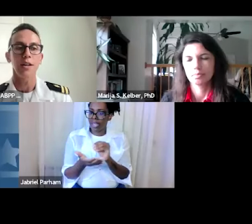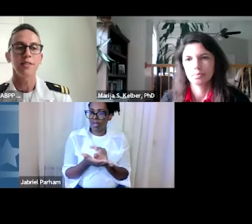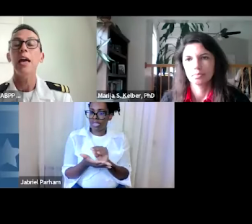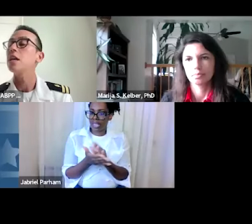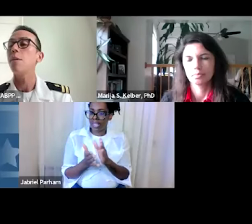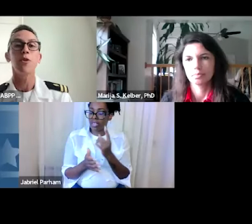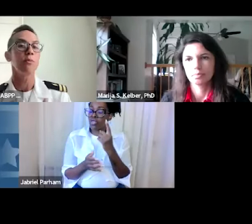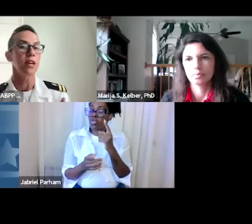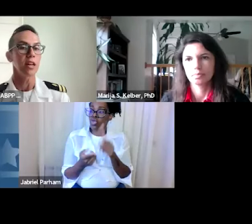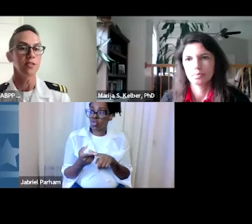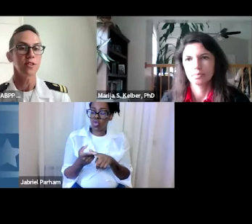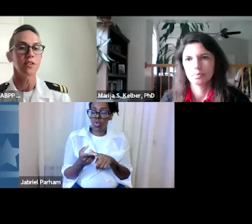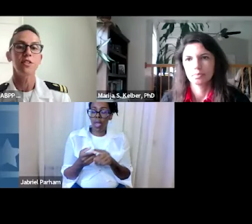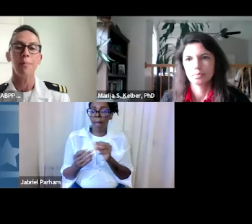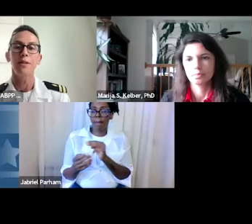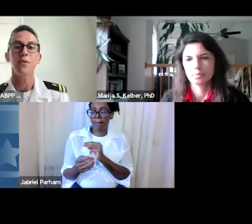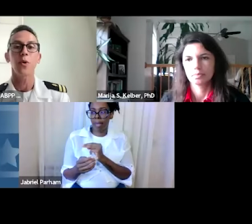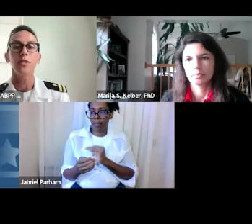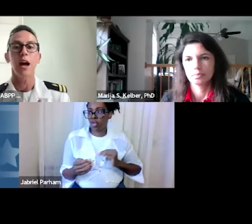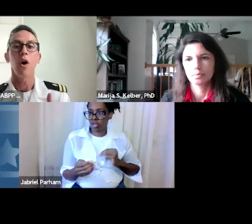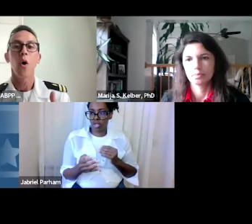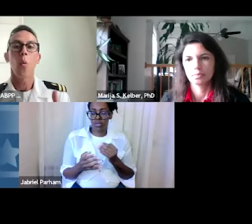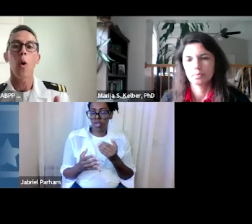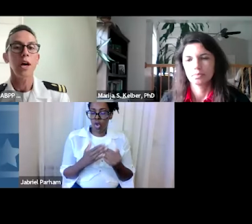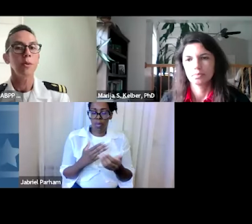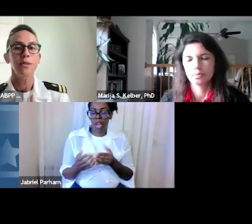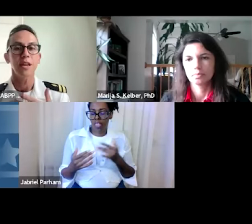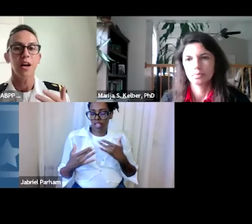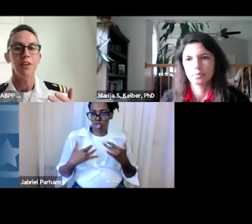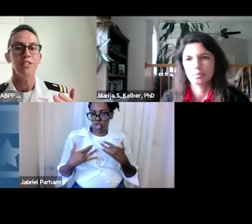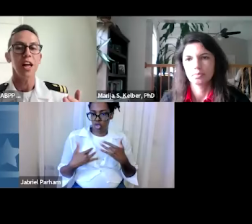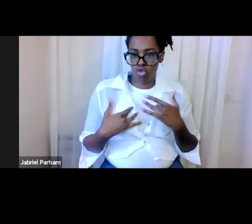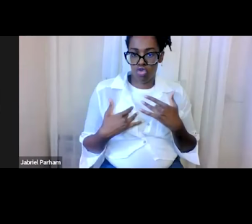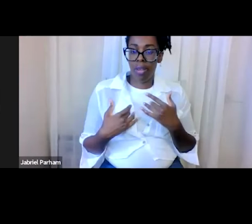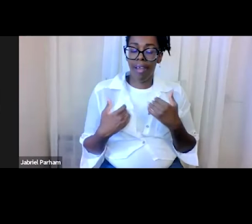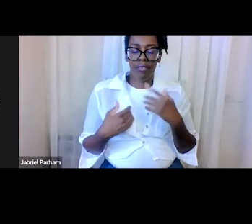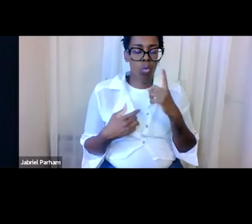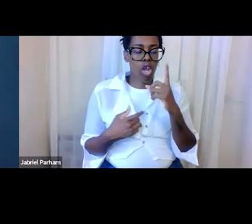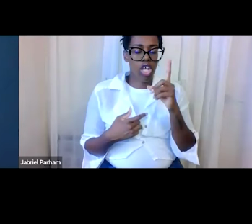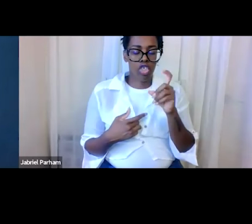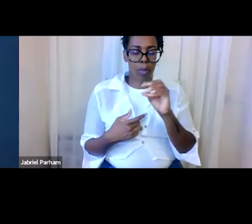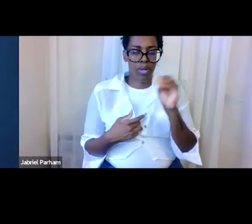across any number of presenting concerns. Chaplains, of course, have 100% confidentiality. They don't have to report anything.